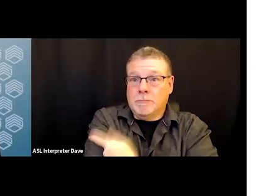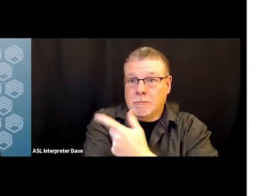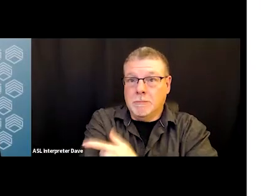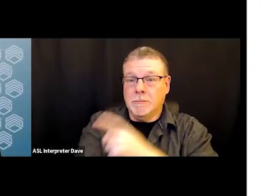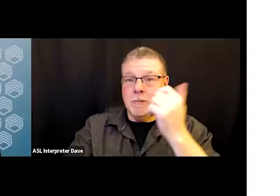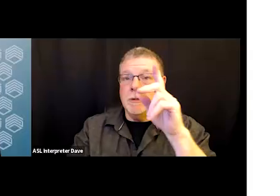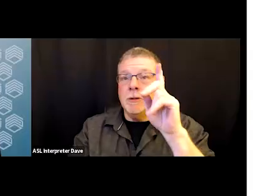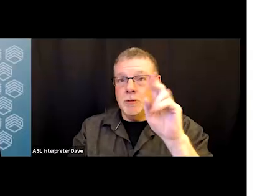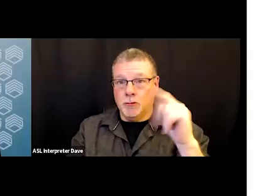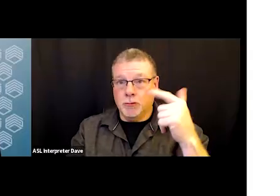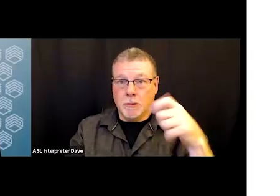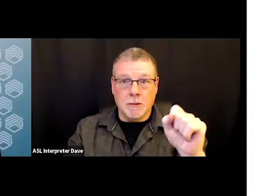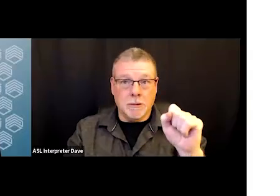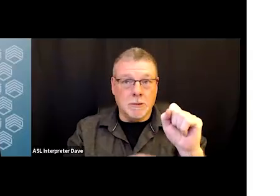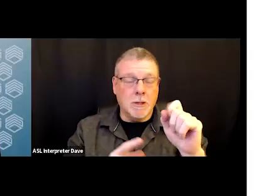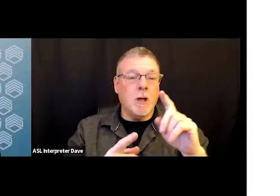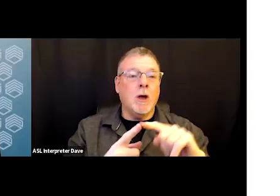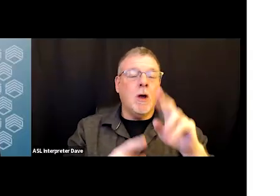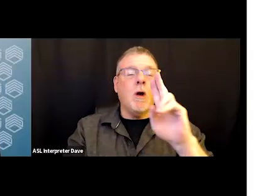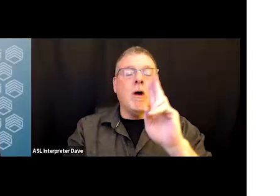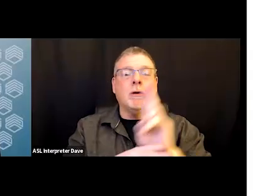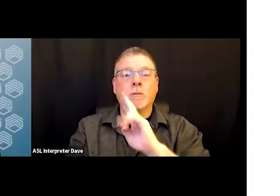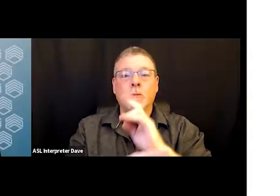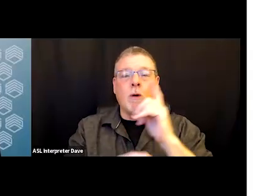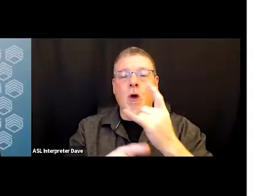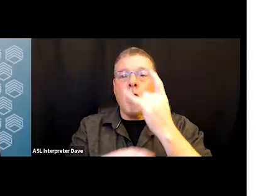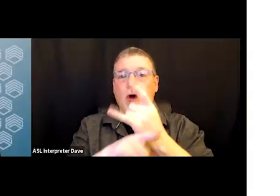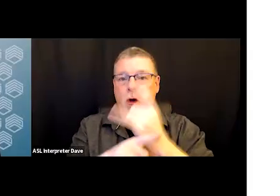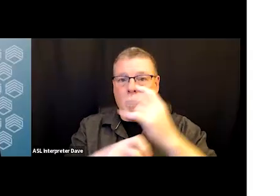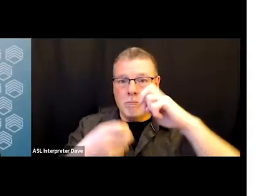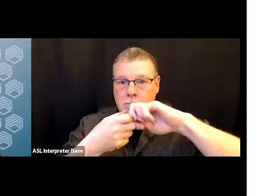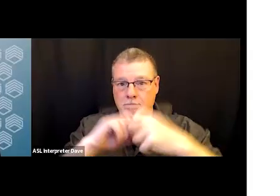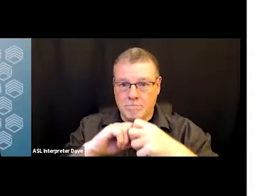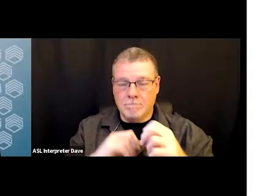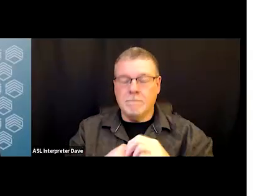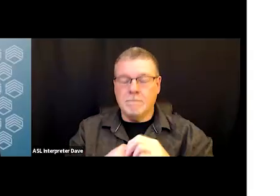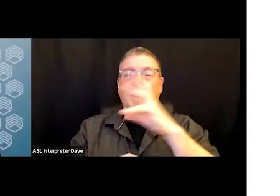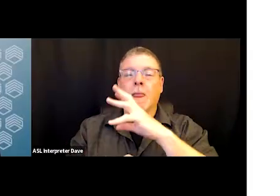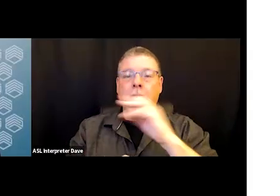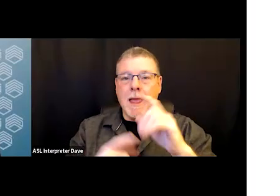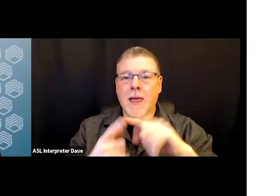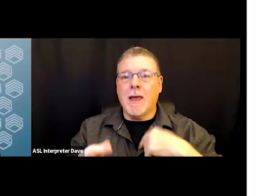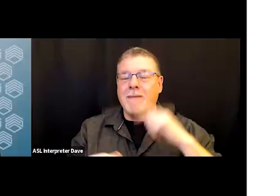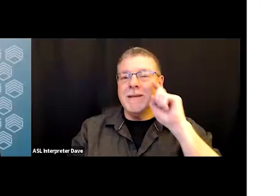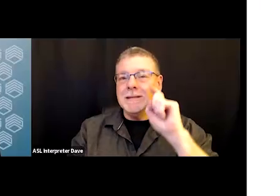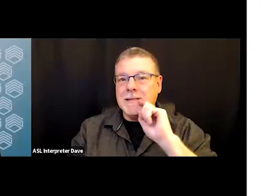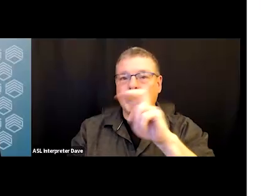to experience an alcohol use disorder, and to develop a sexually transmitted disease.